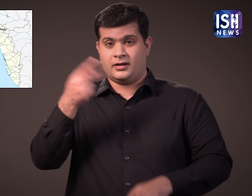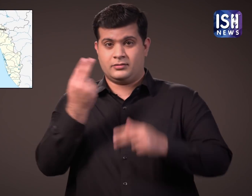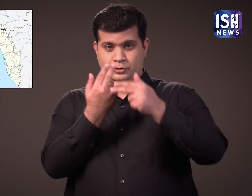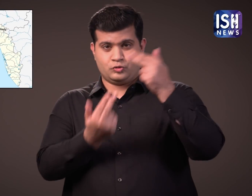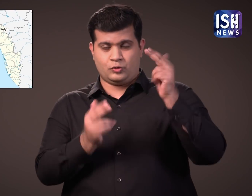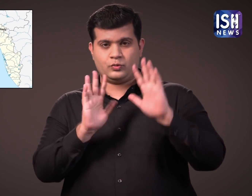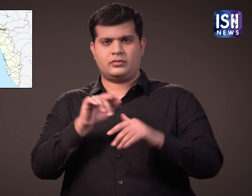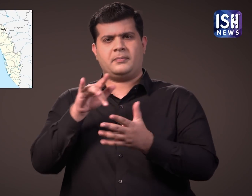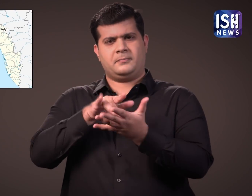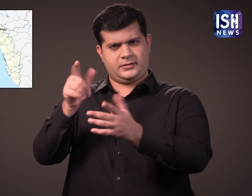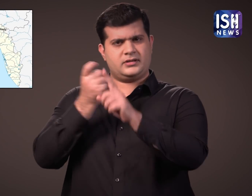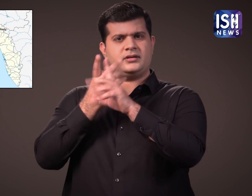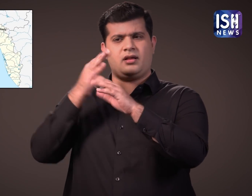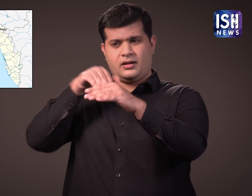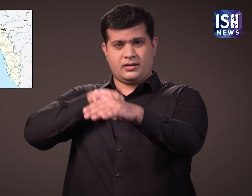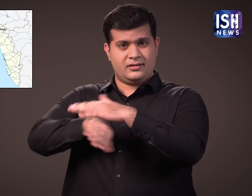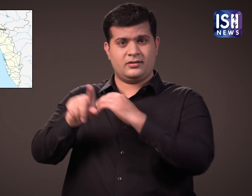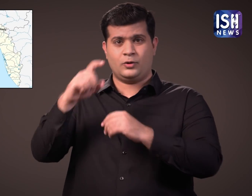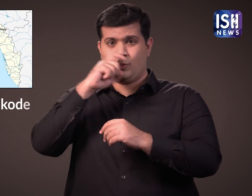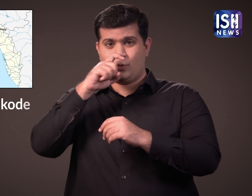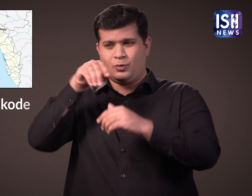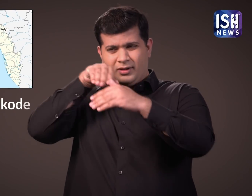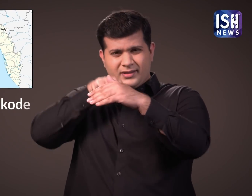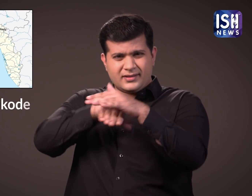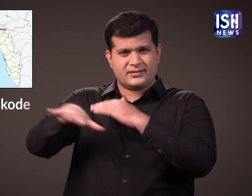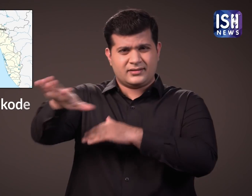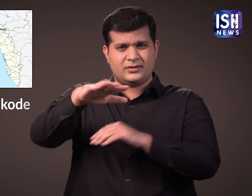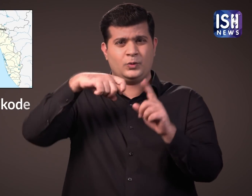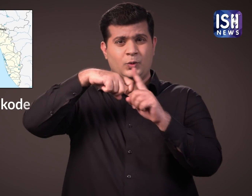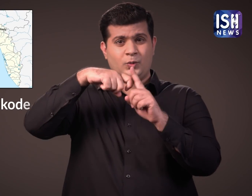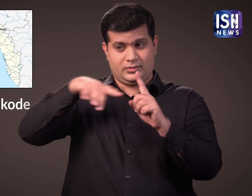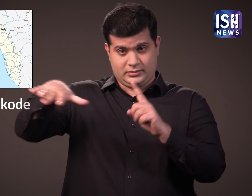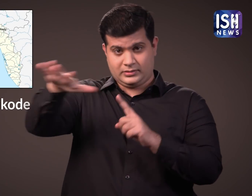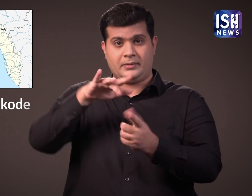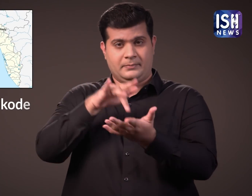Another story is from Kuttiady, Kozhikode, Kerala.